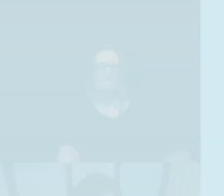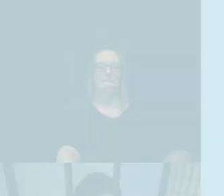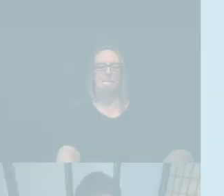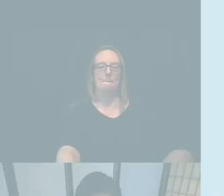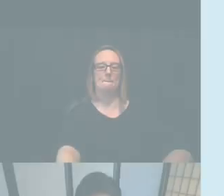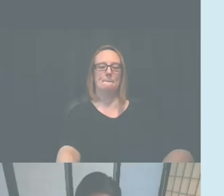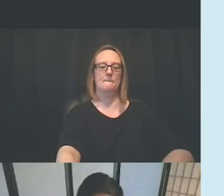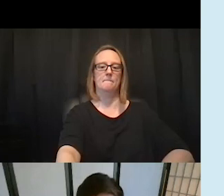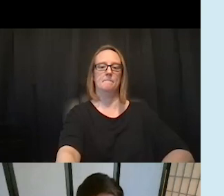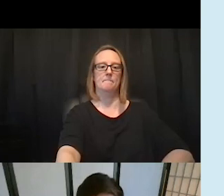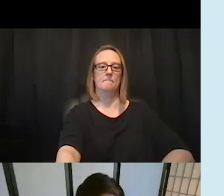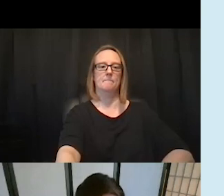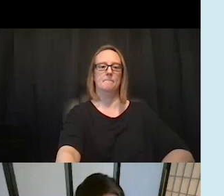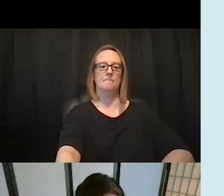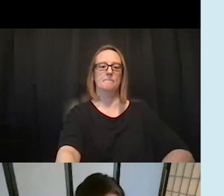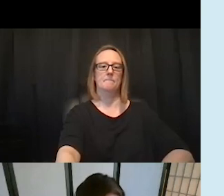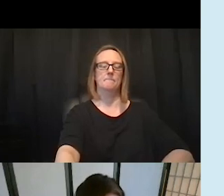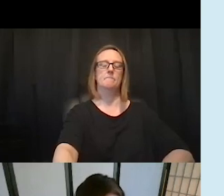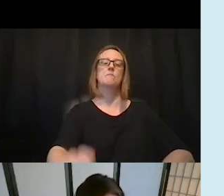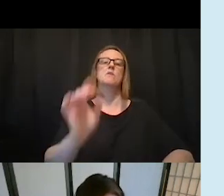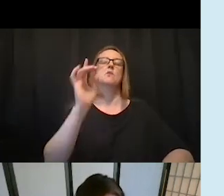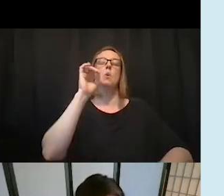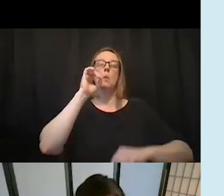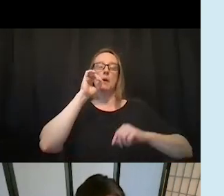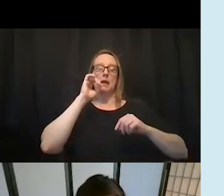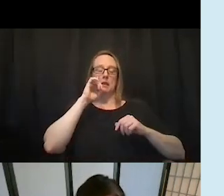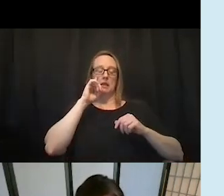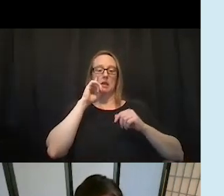So I think you know, I want to leave folks with something to try